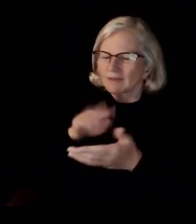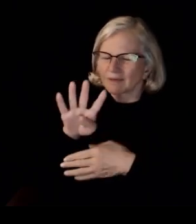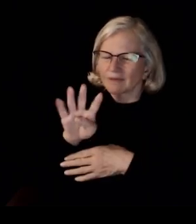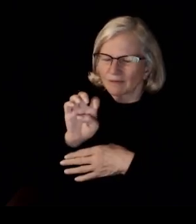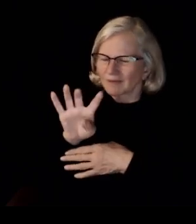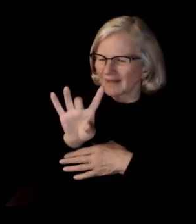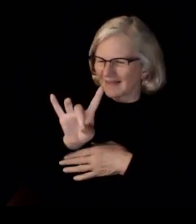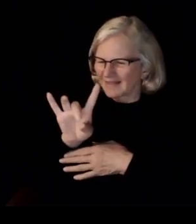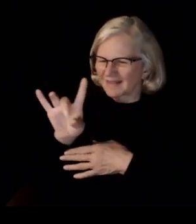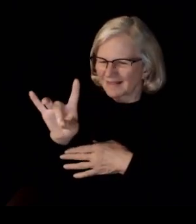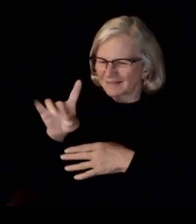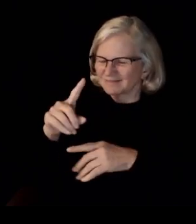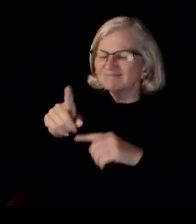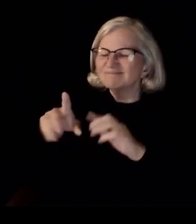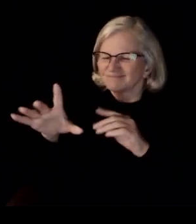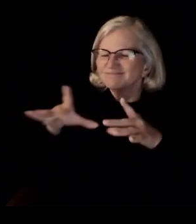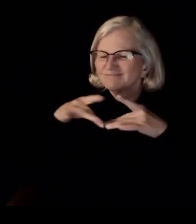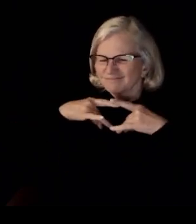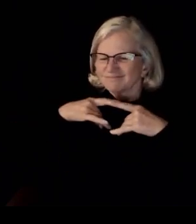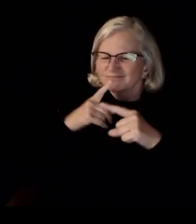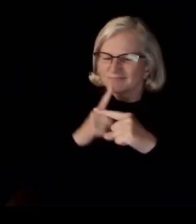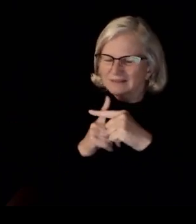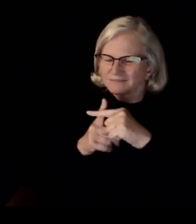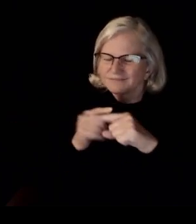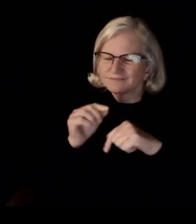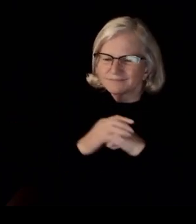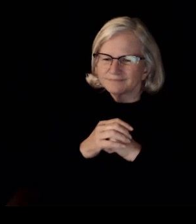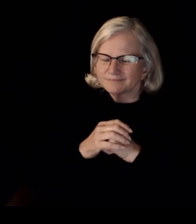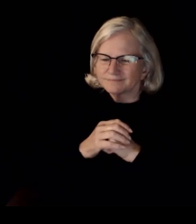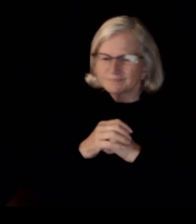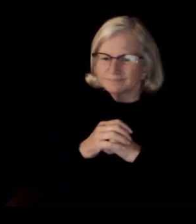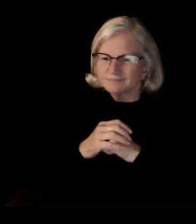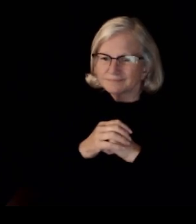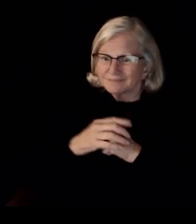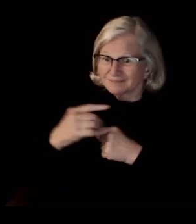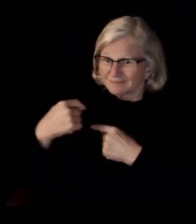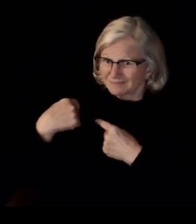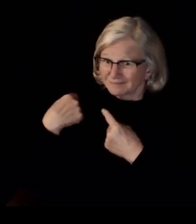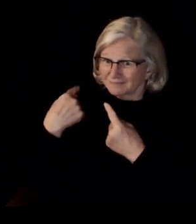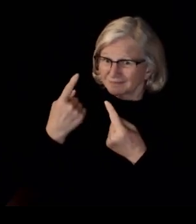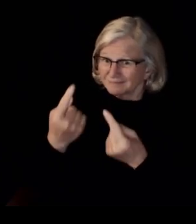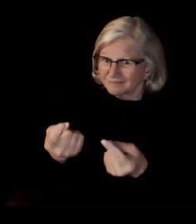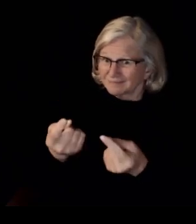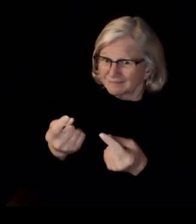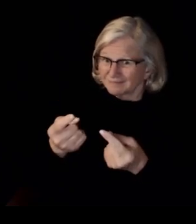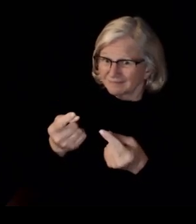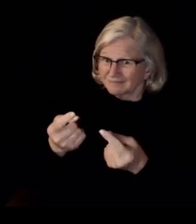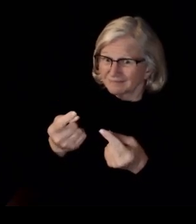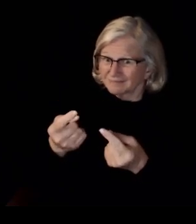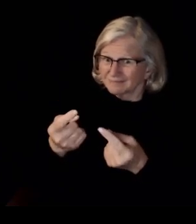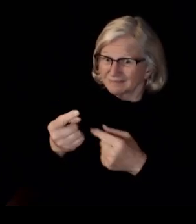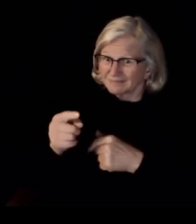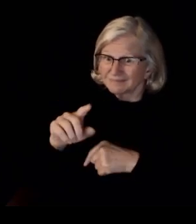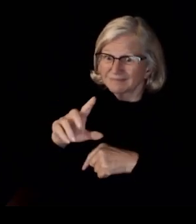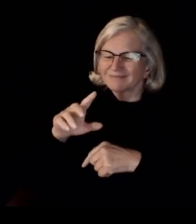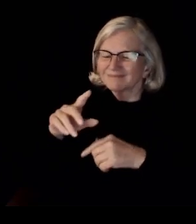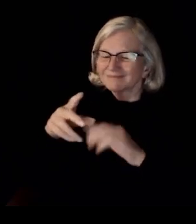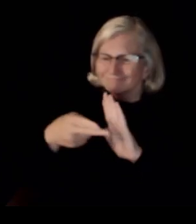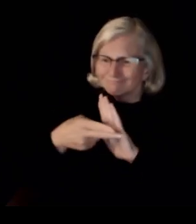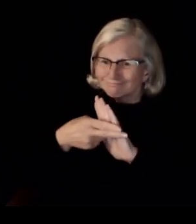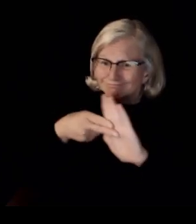COVID-19 since the pandemic began to be diagnosed and laboratory confirmed in Minnesota in early